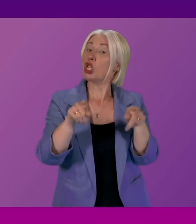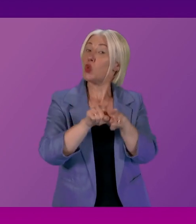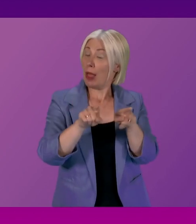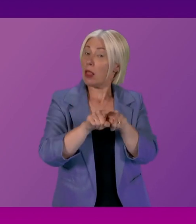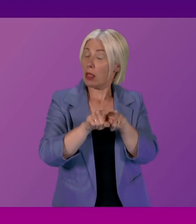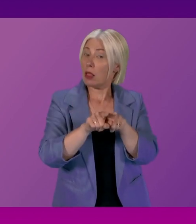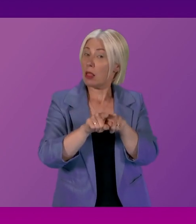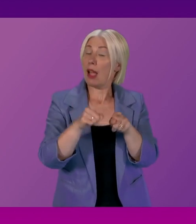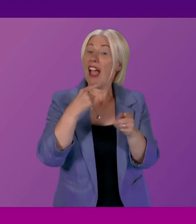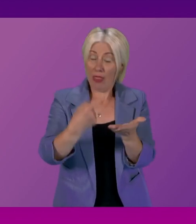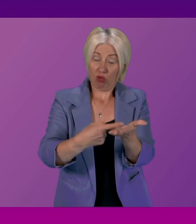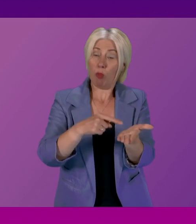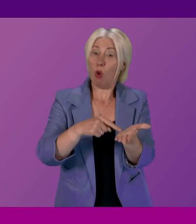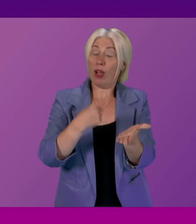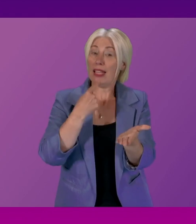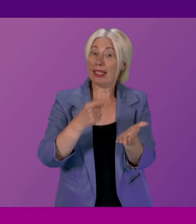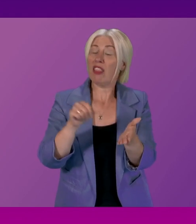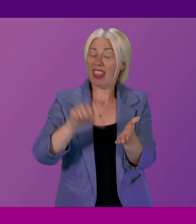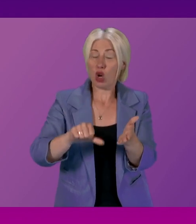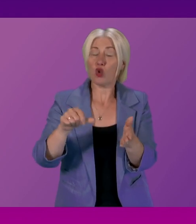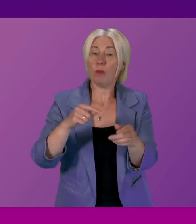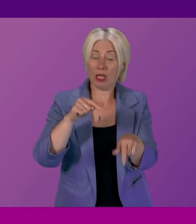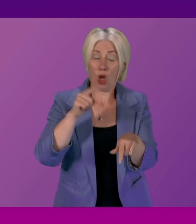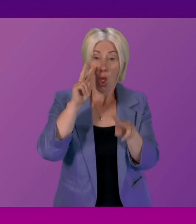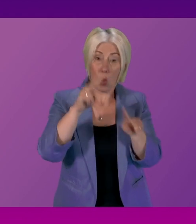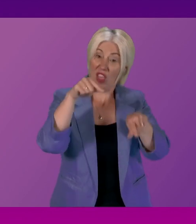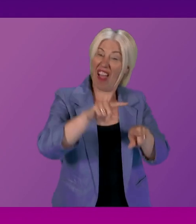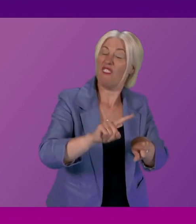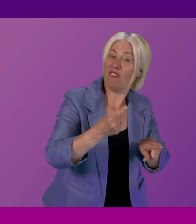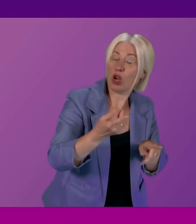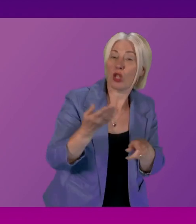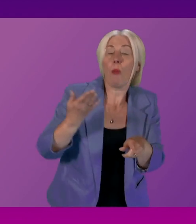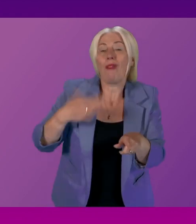The report argues that that is “the way forward before more radical measures are considered”. Does the First Minister agree?